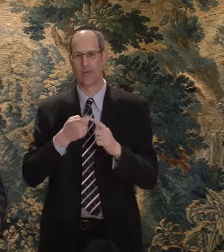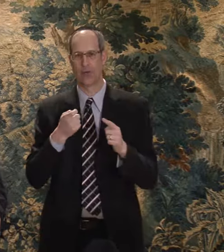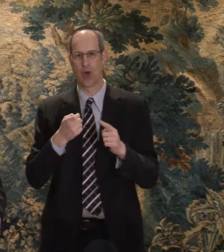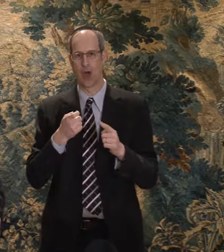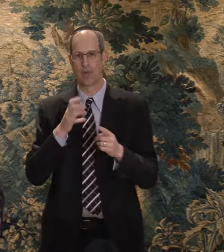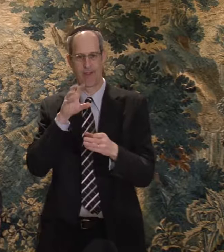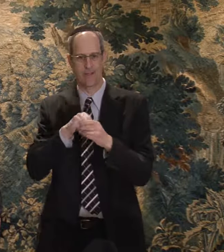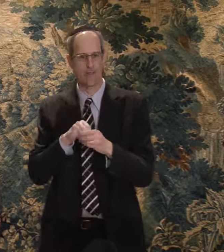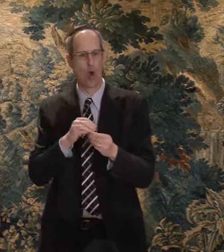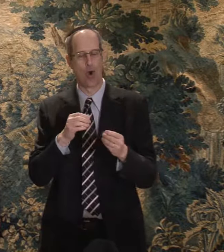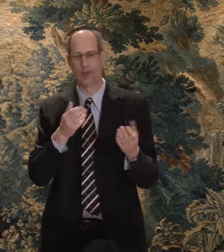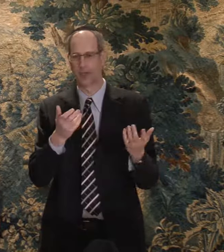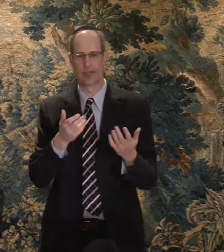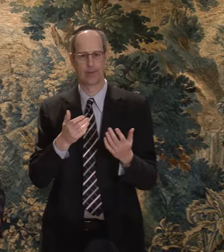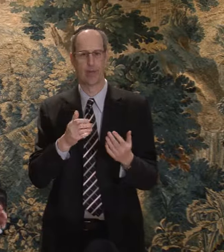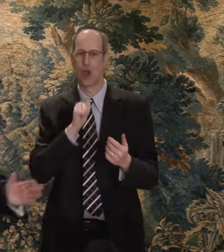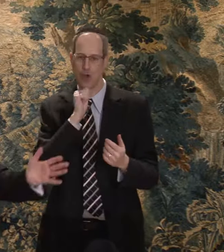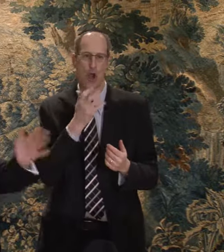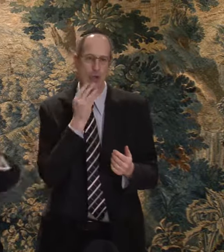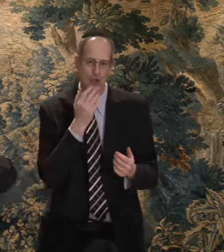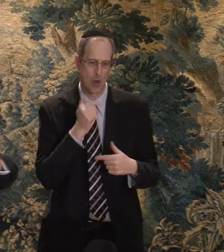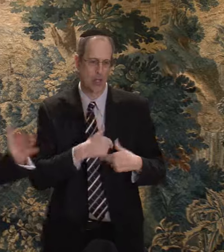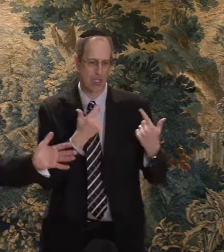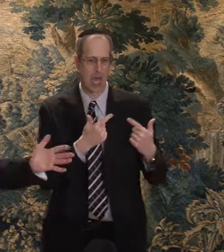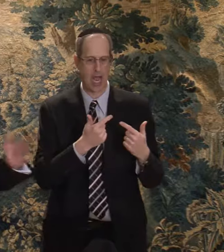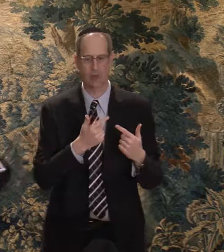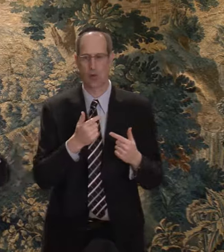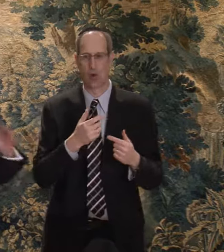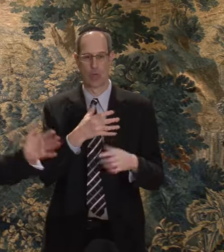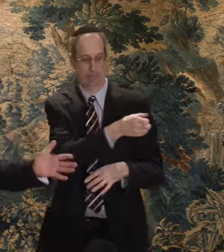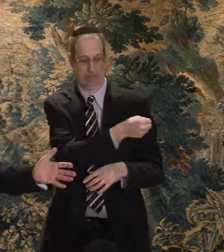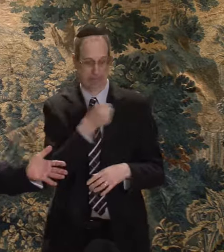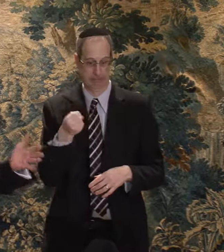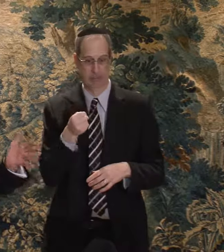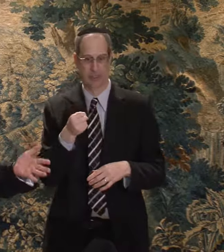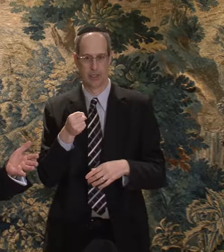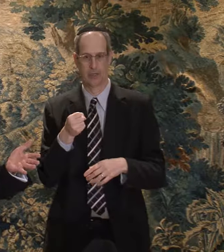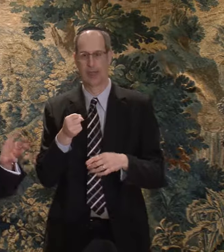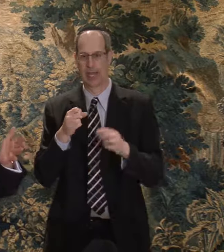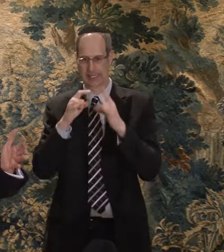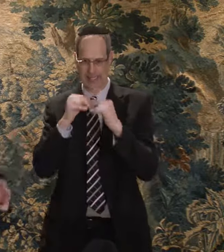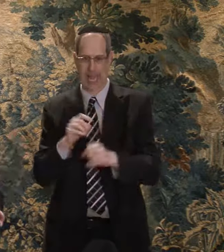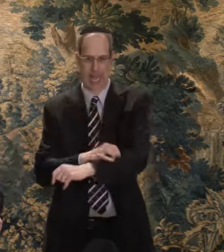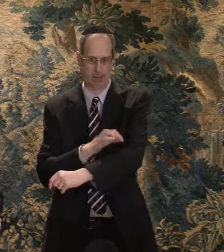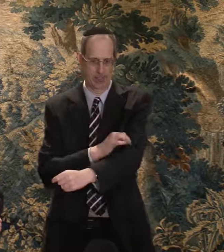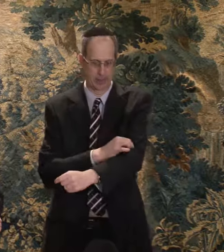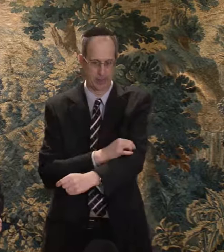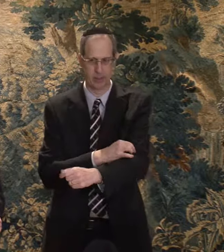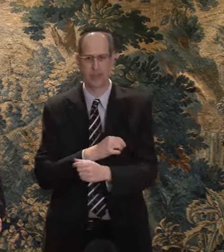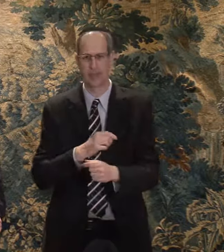going to concentration camps and he and his wife would take care of these children obviously not all at the same time but